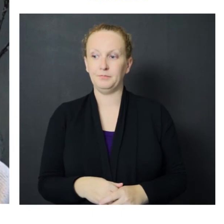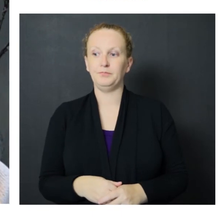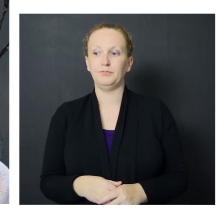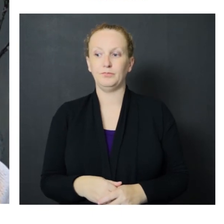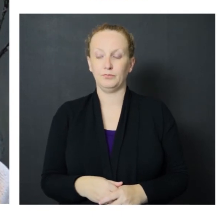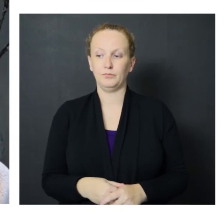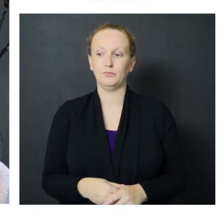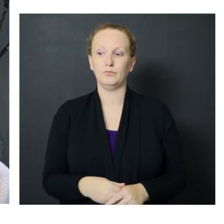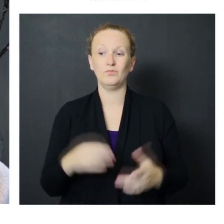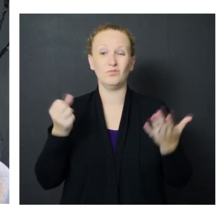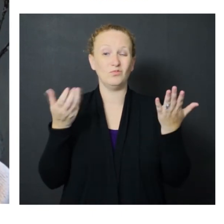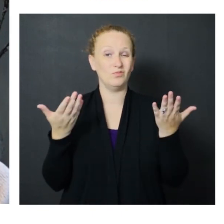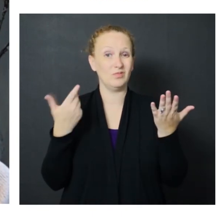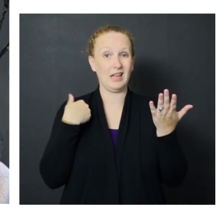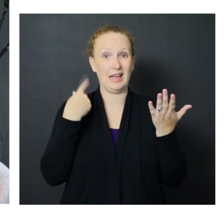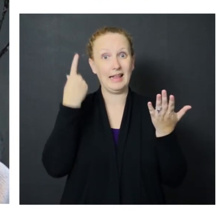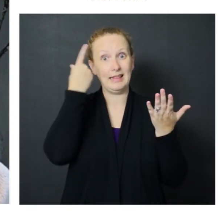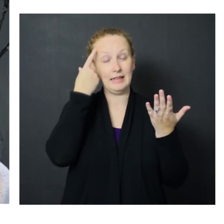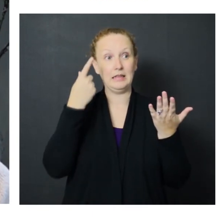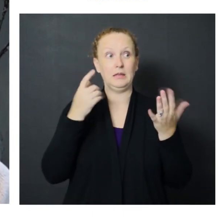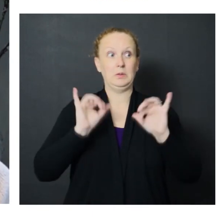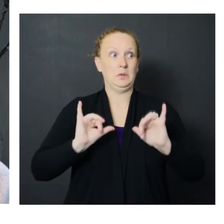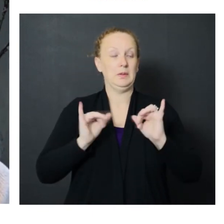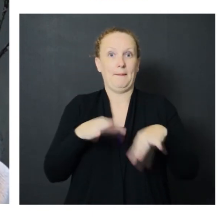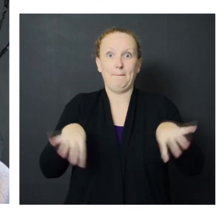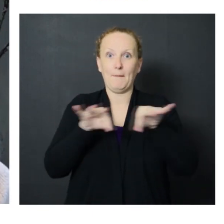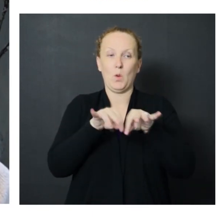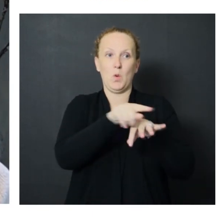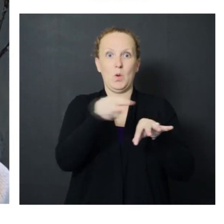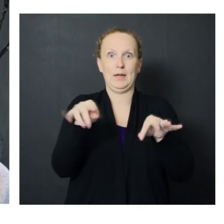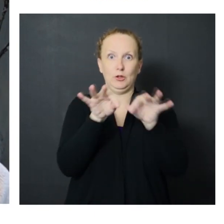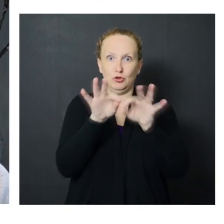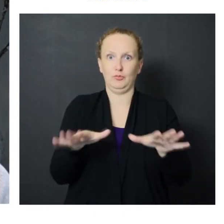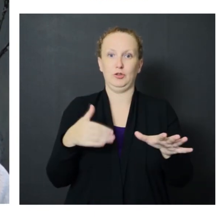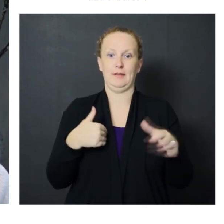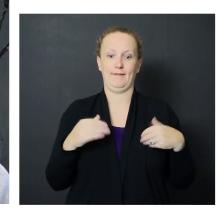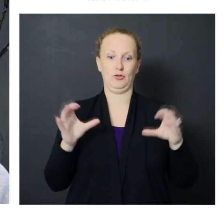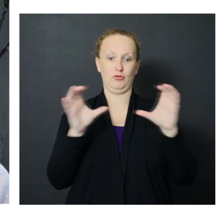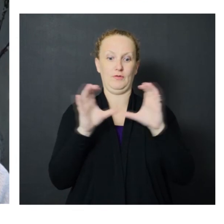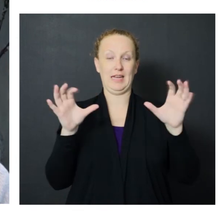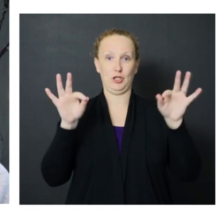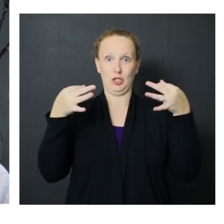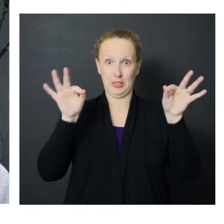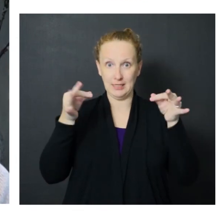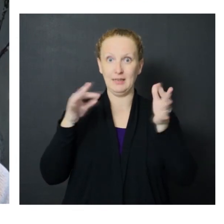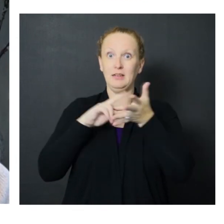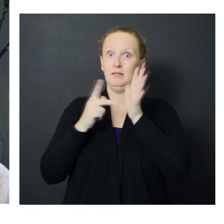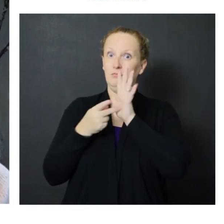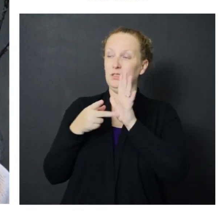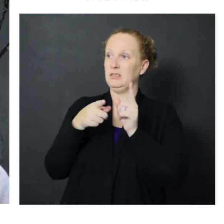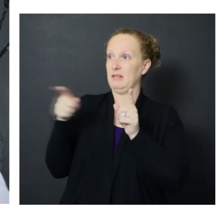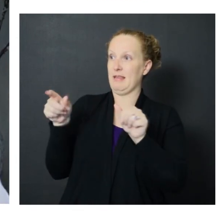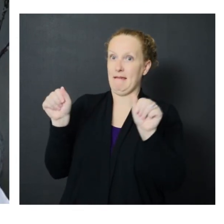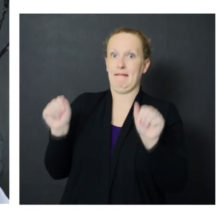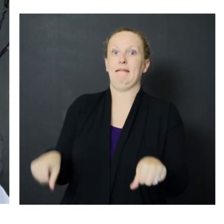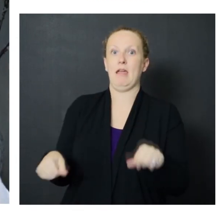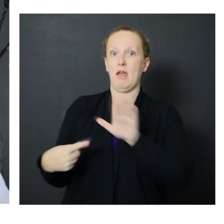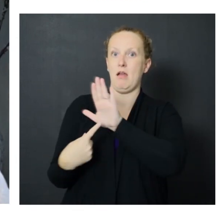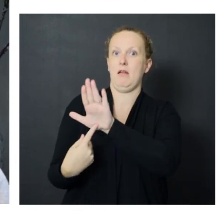confirm the fact that they are professionals, as equal as interpreters of Spanish, Mandarin, Russian, etcetera.